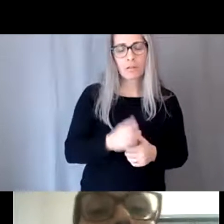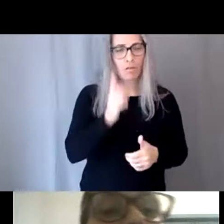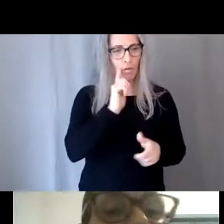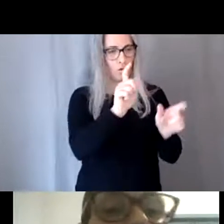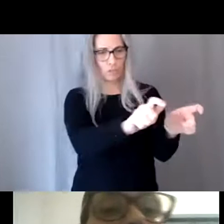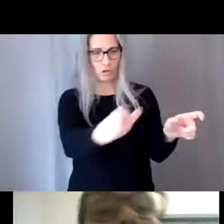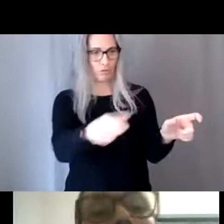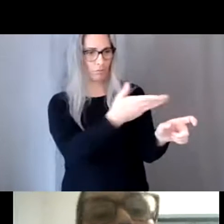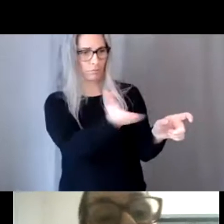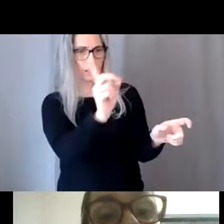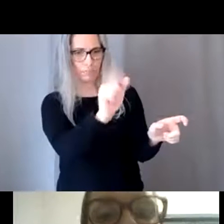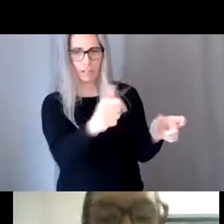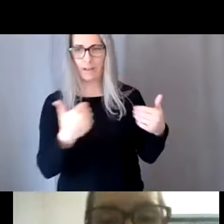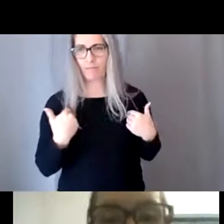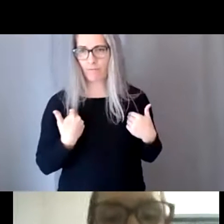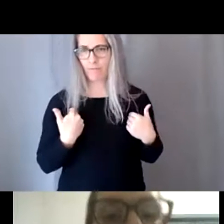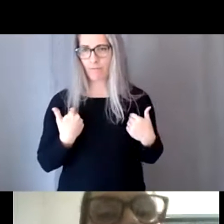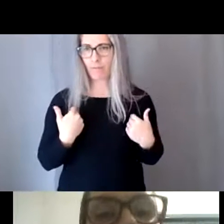disabilities in Brazil but